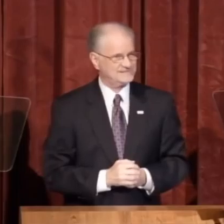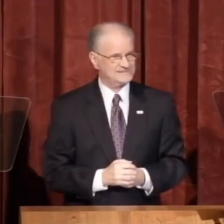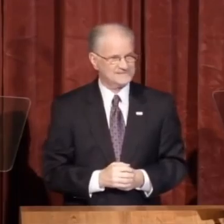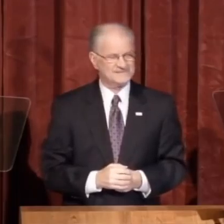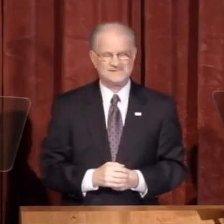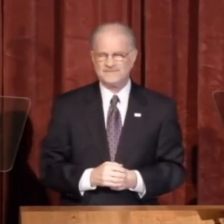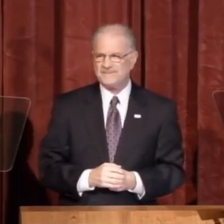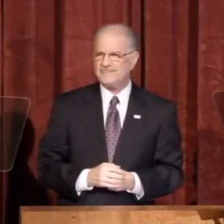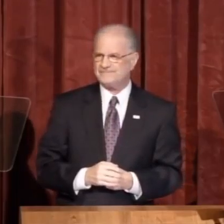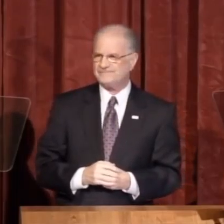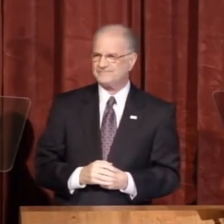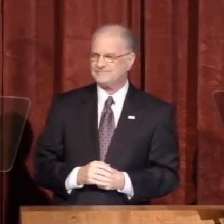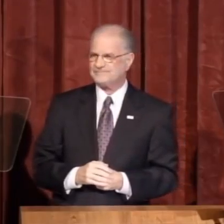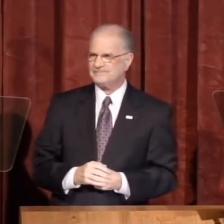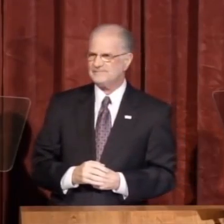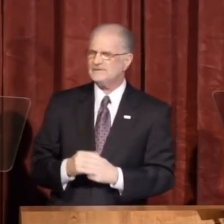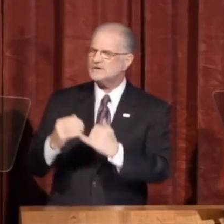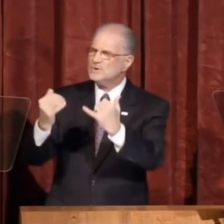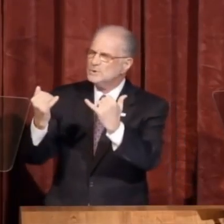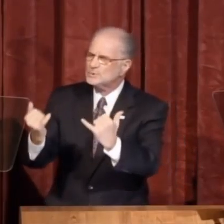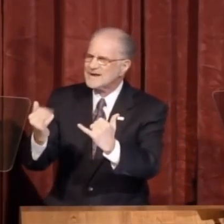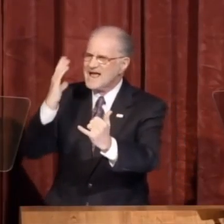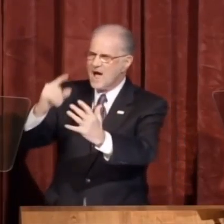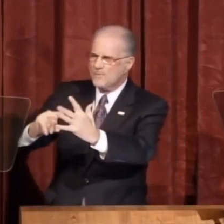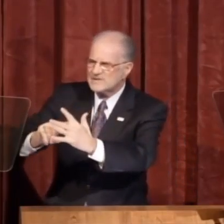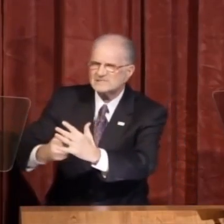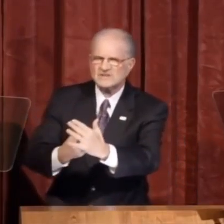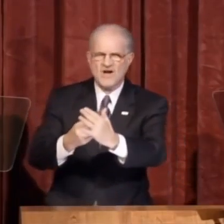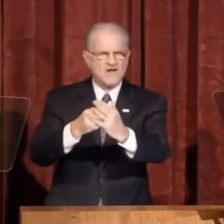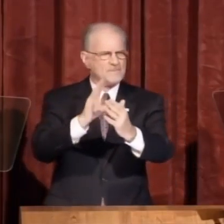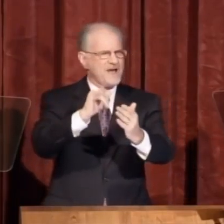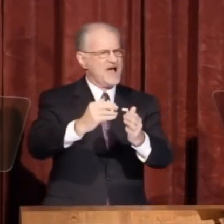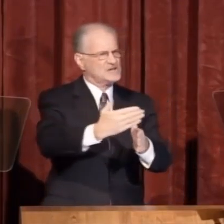in our recently published Annual Report.